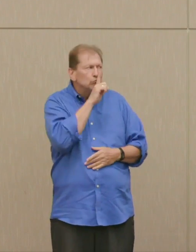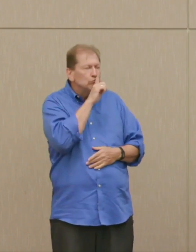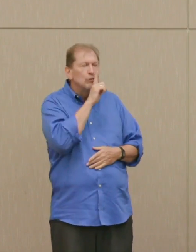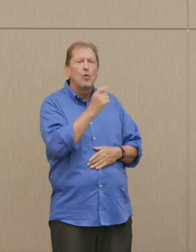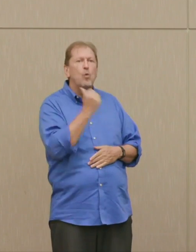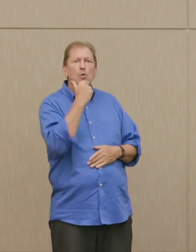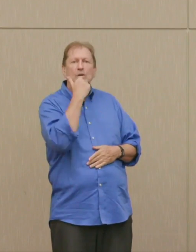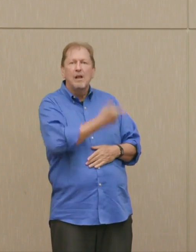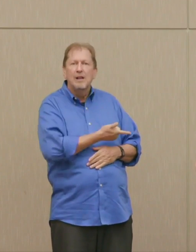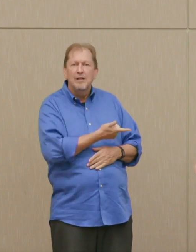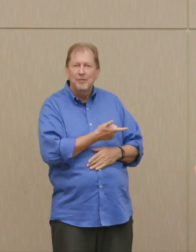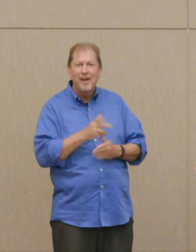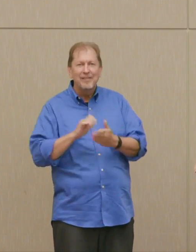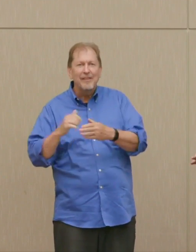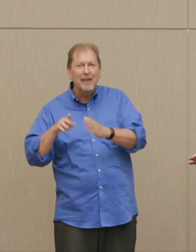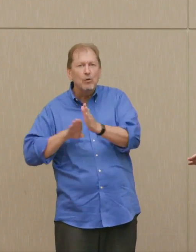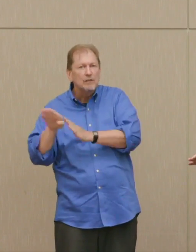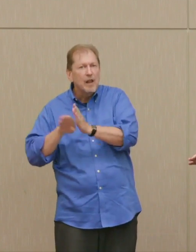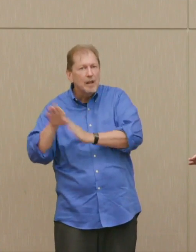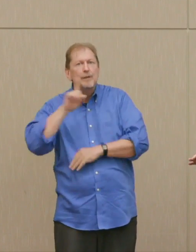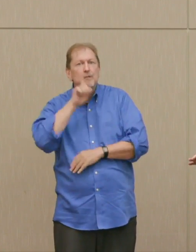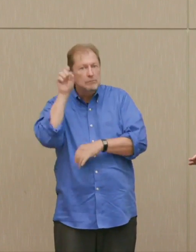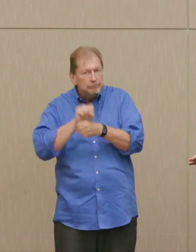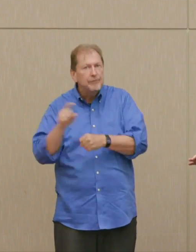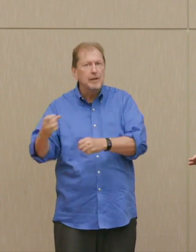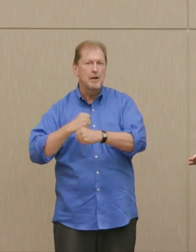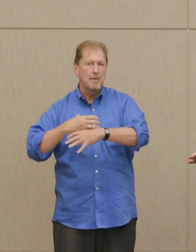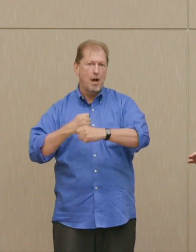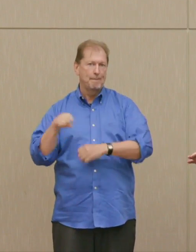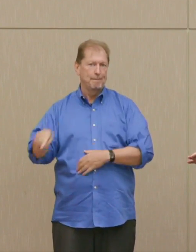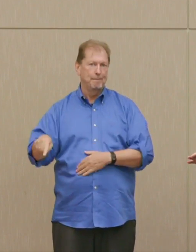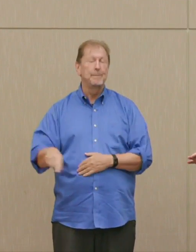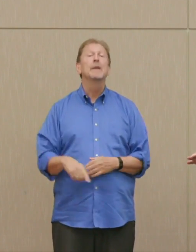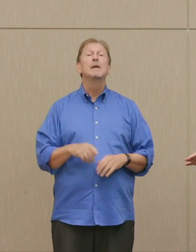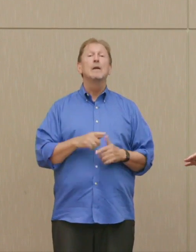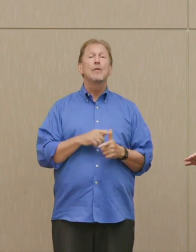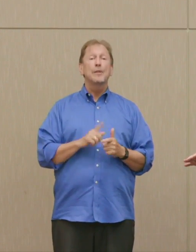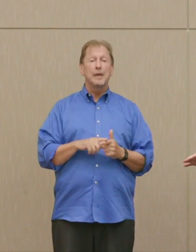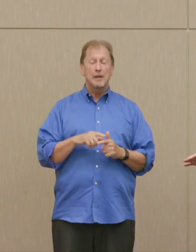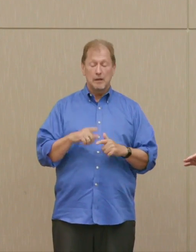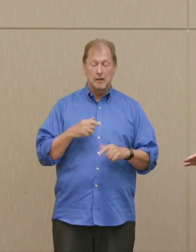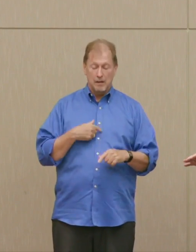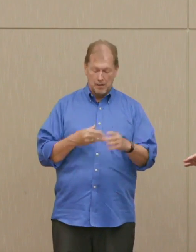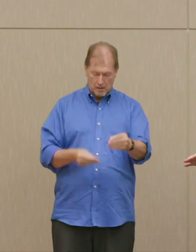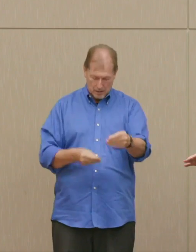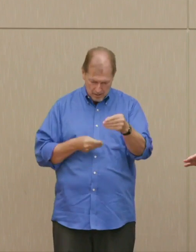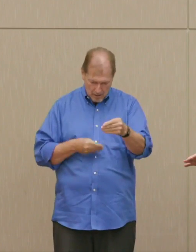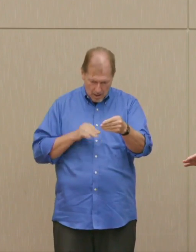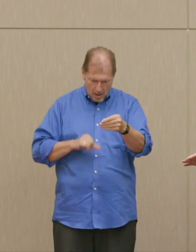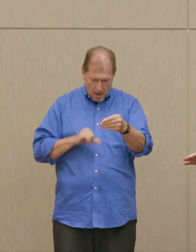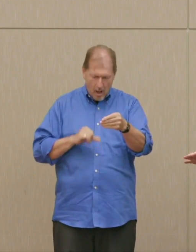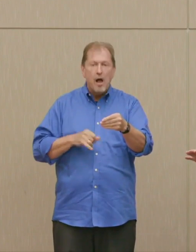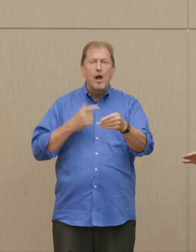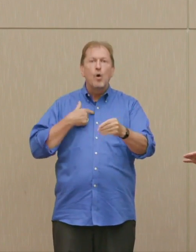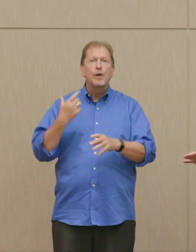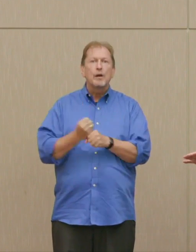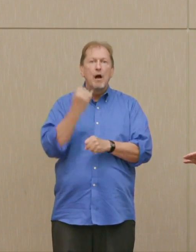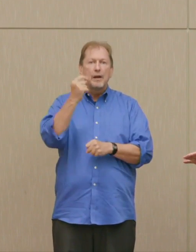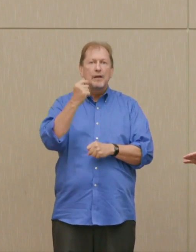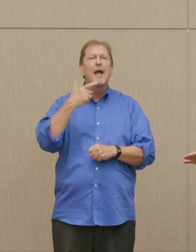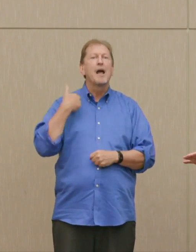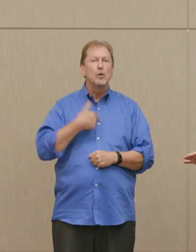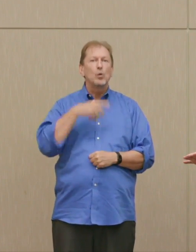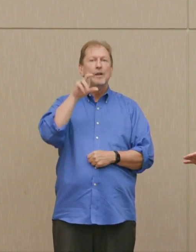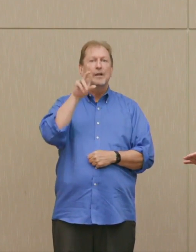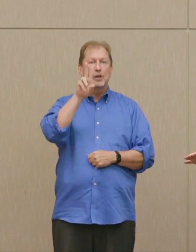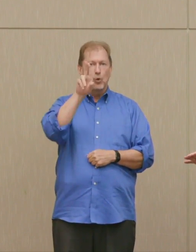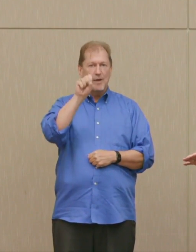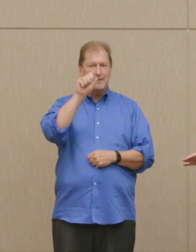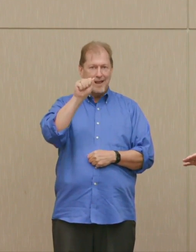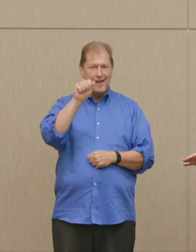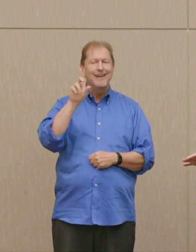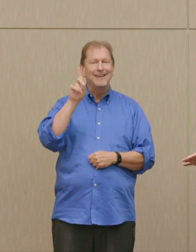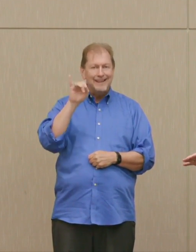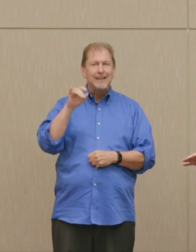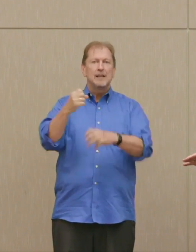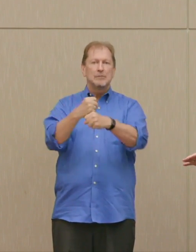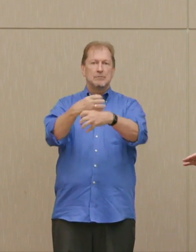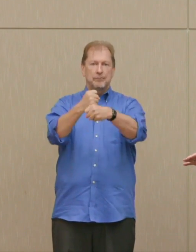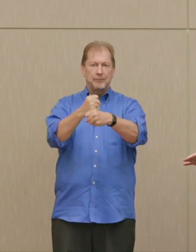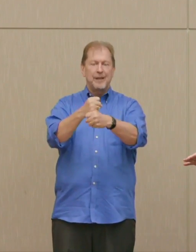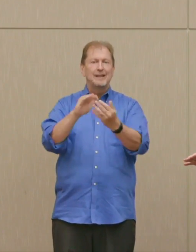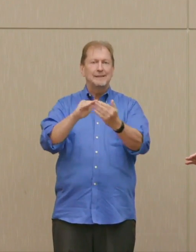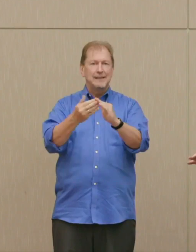I remember looking at that headline and thinking, "So we got it first, and we used it on a city."